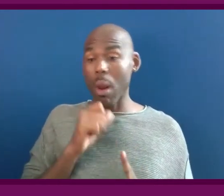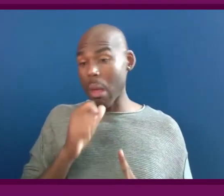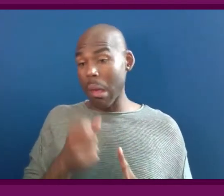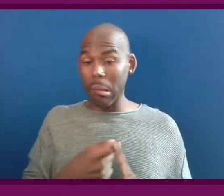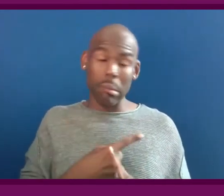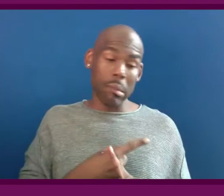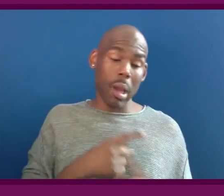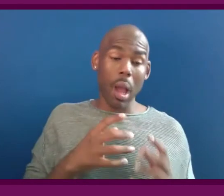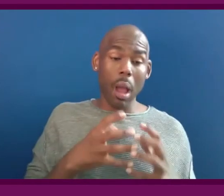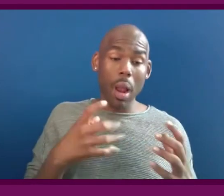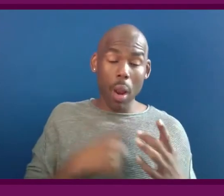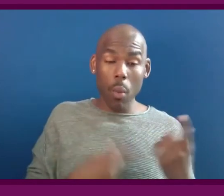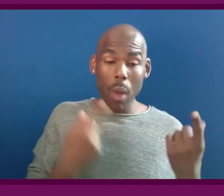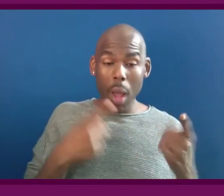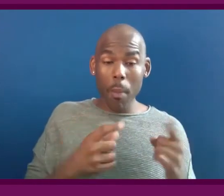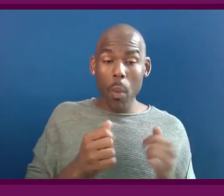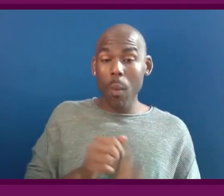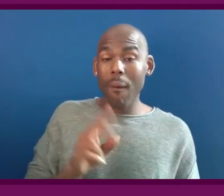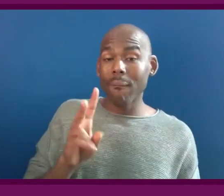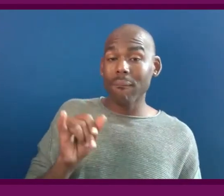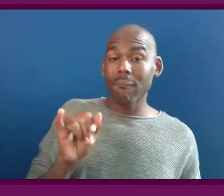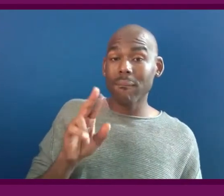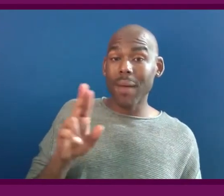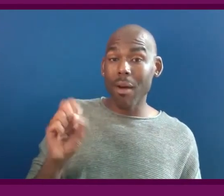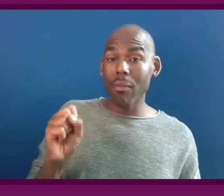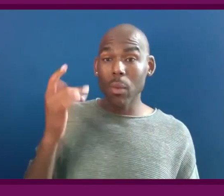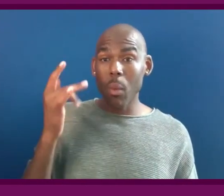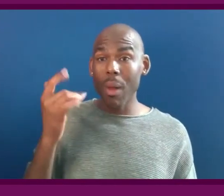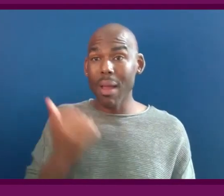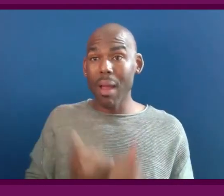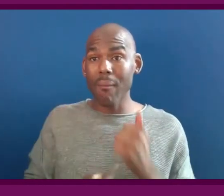a lot of what happened with this virus was because we had everybody packed into these